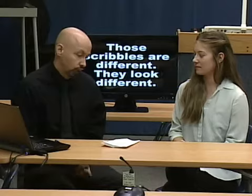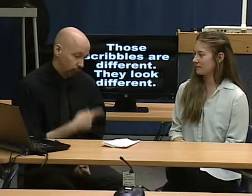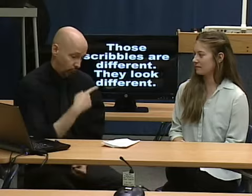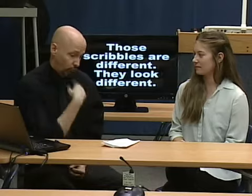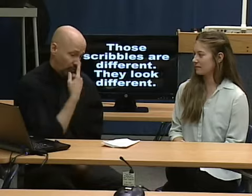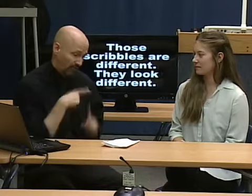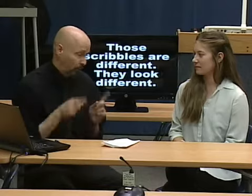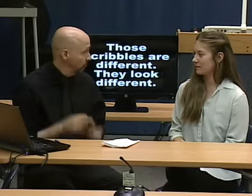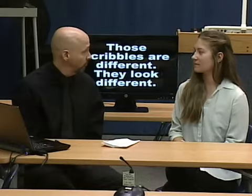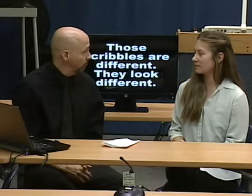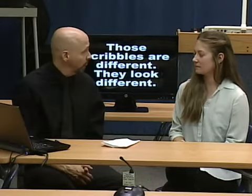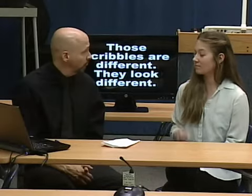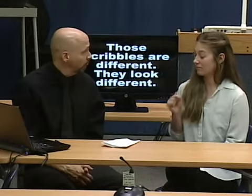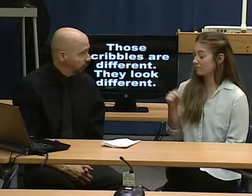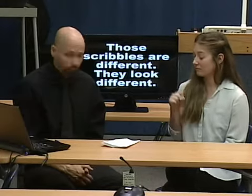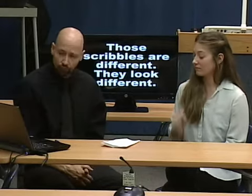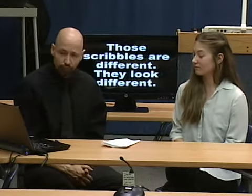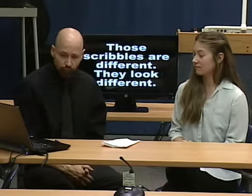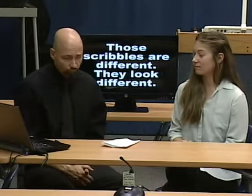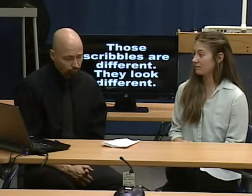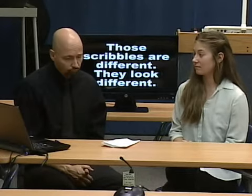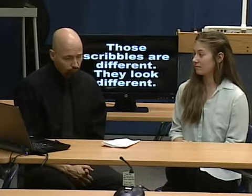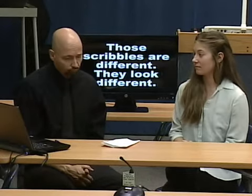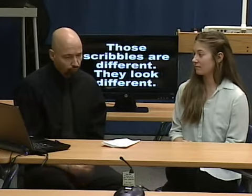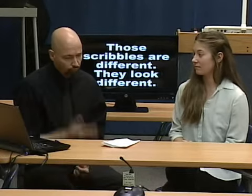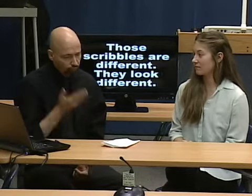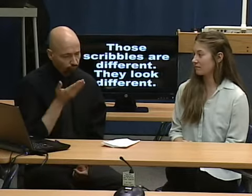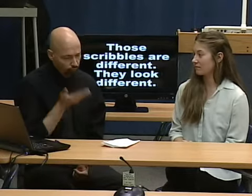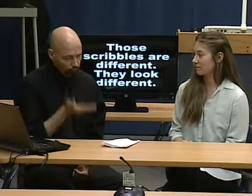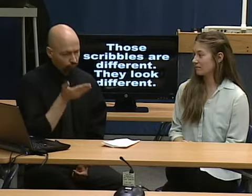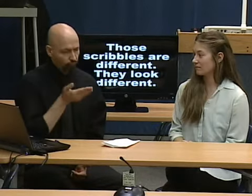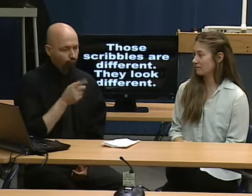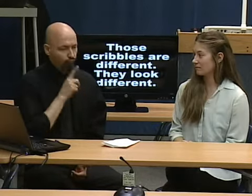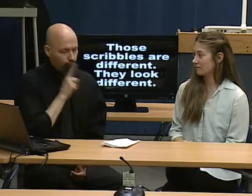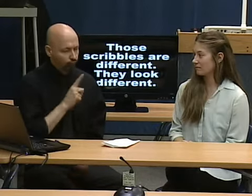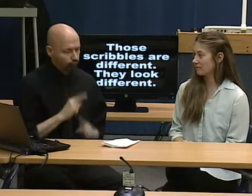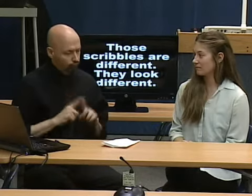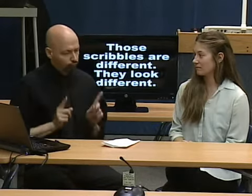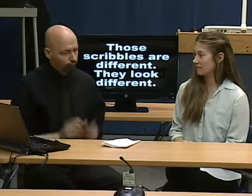You told me they're different. Yes. They're truly different.